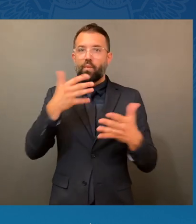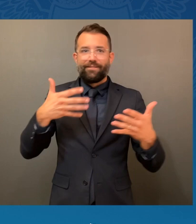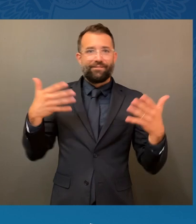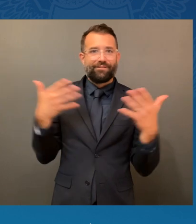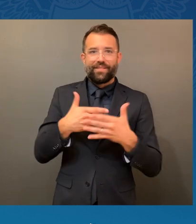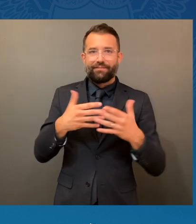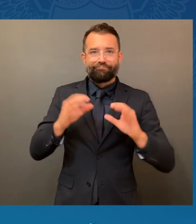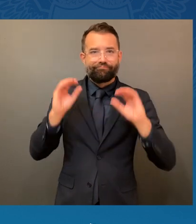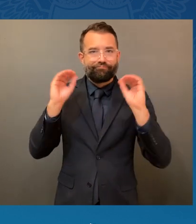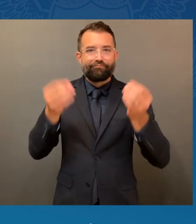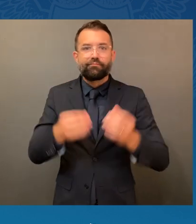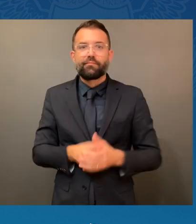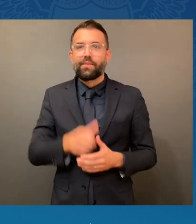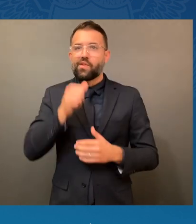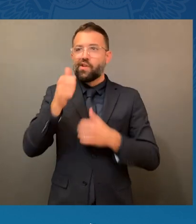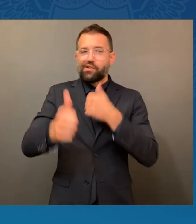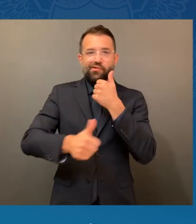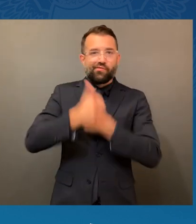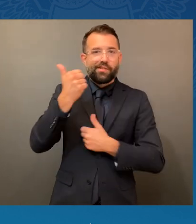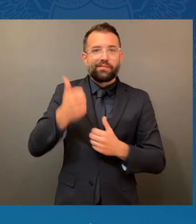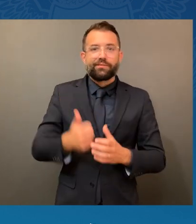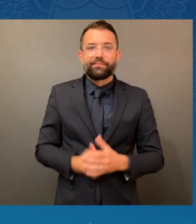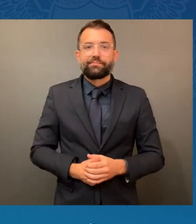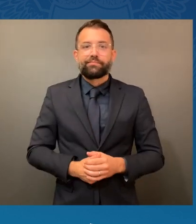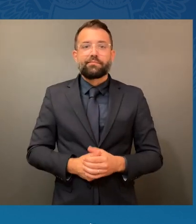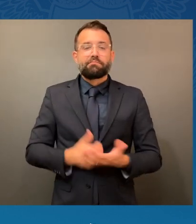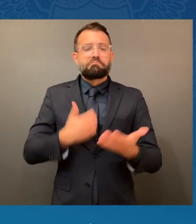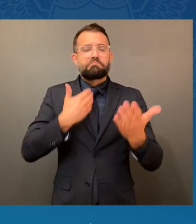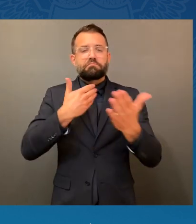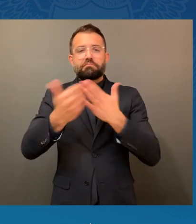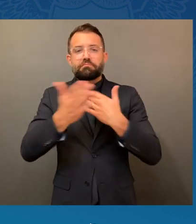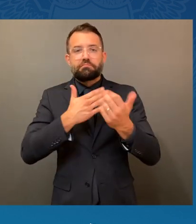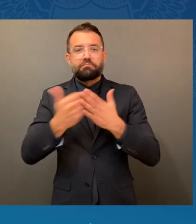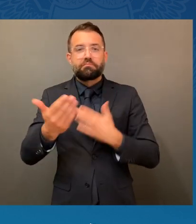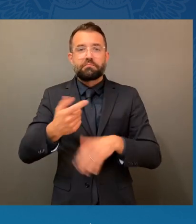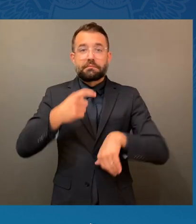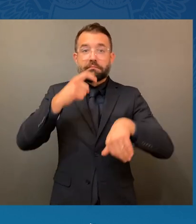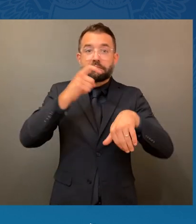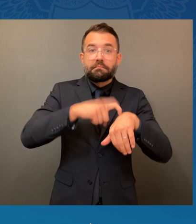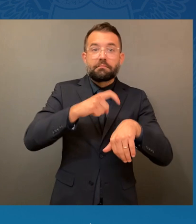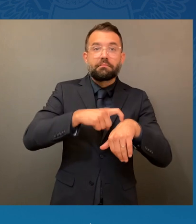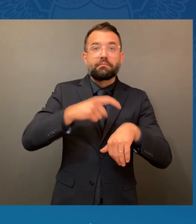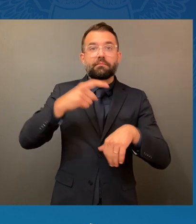wherever and whenever international law allows.